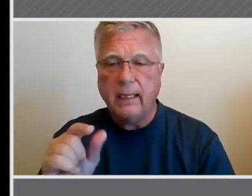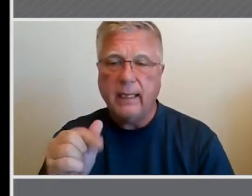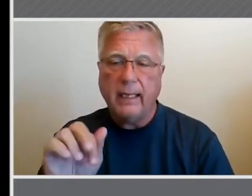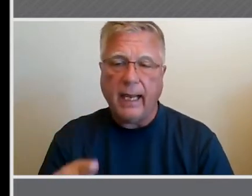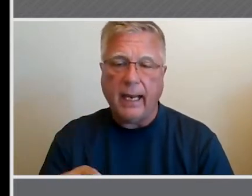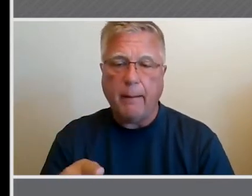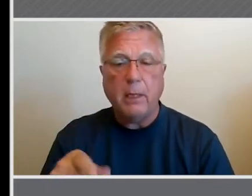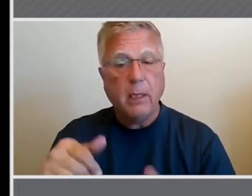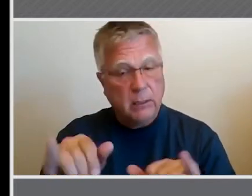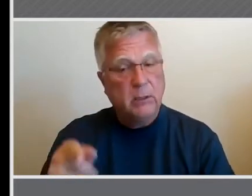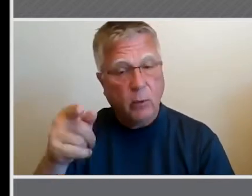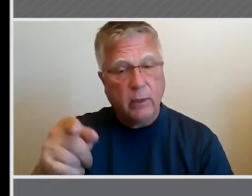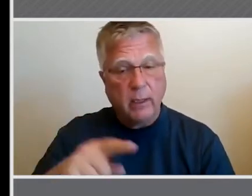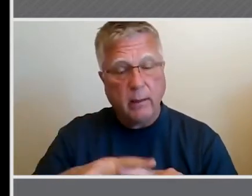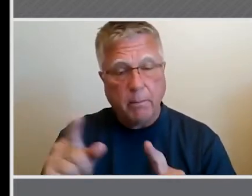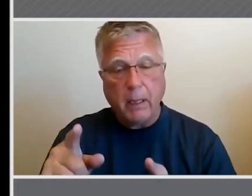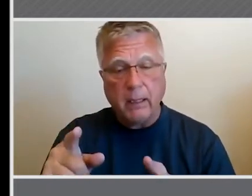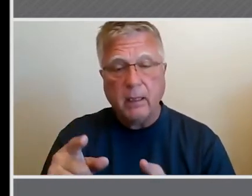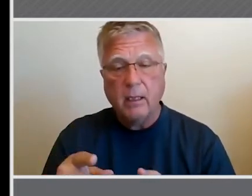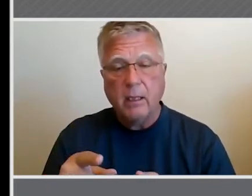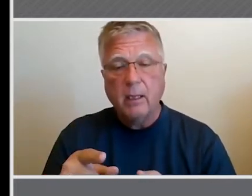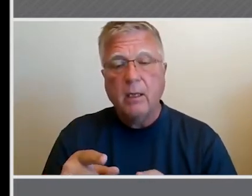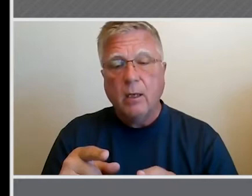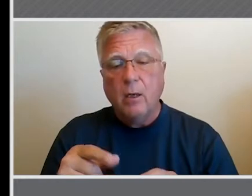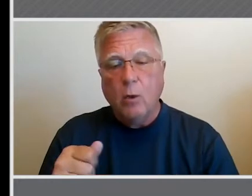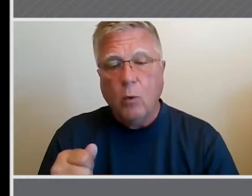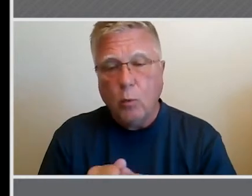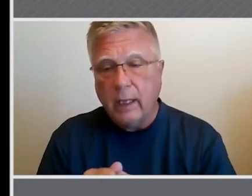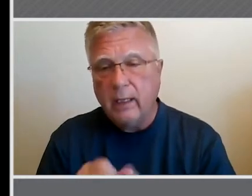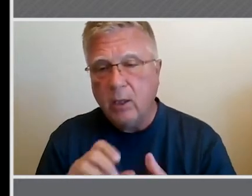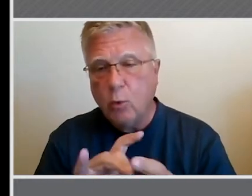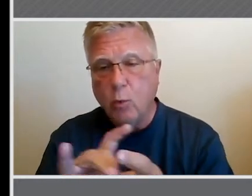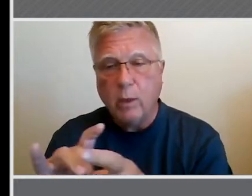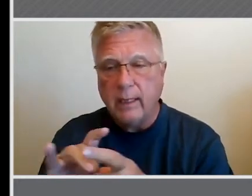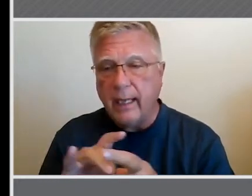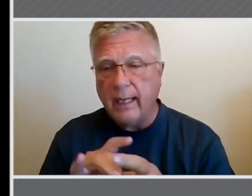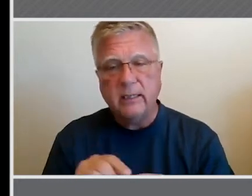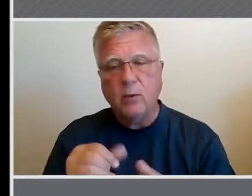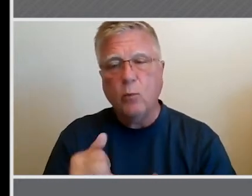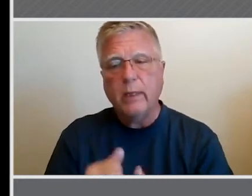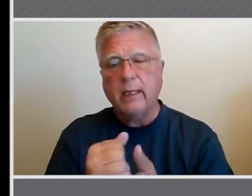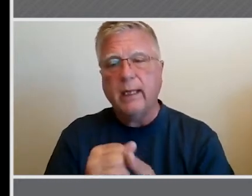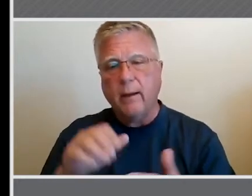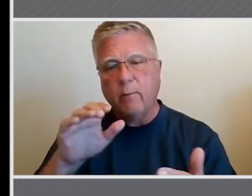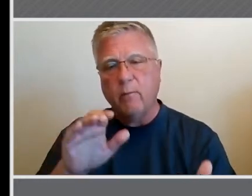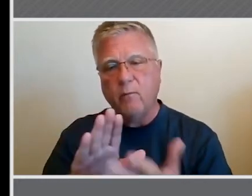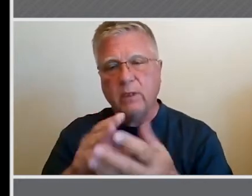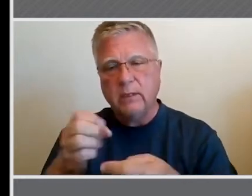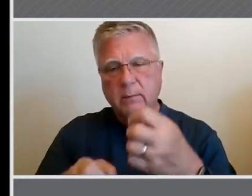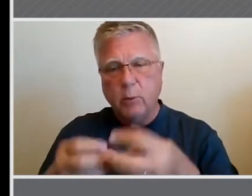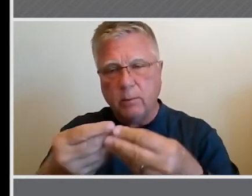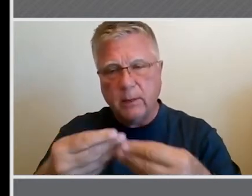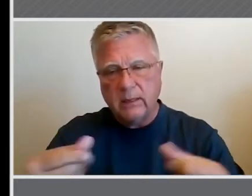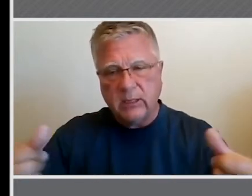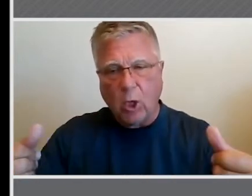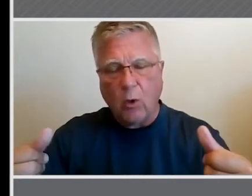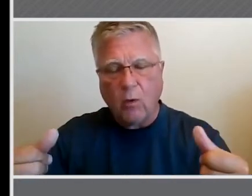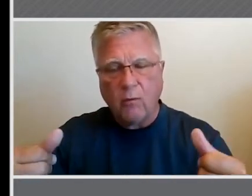and coordination, we can start to really invest a lot of it was pretty recently, start on the right path to do it.